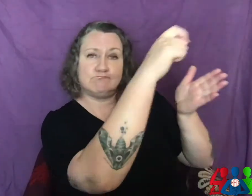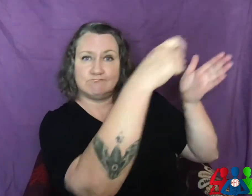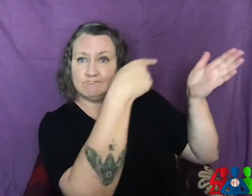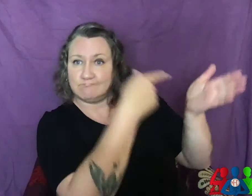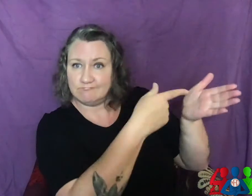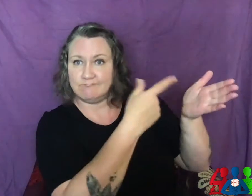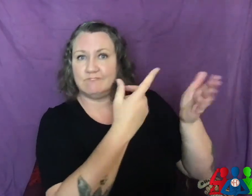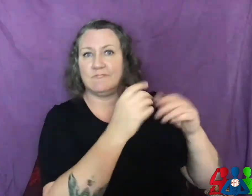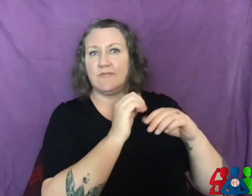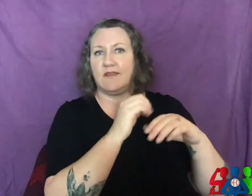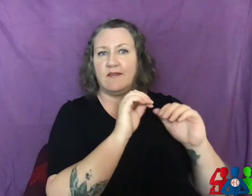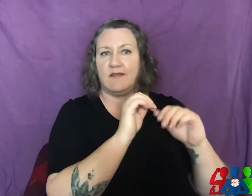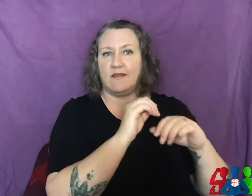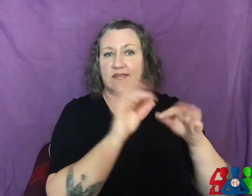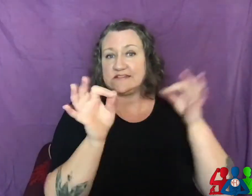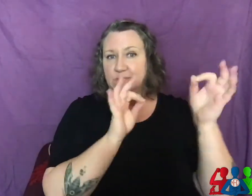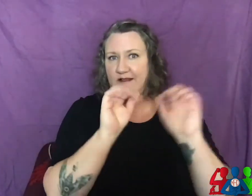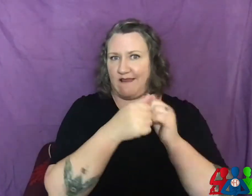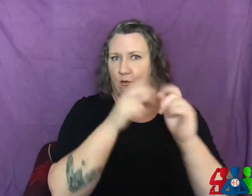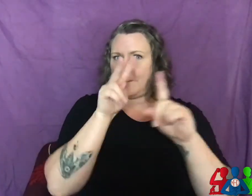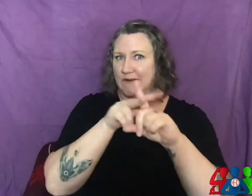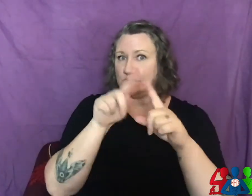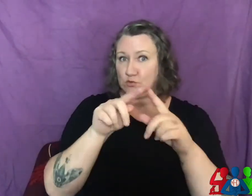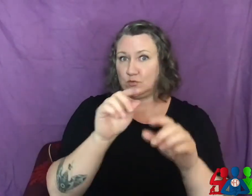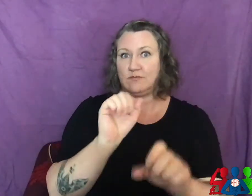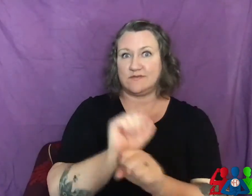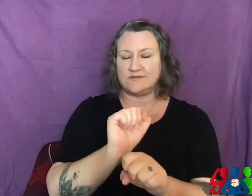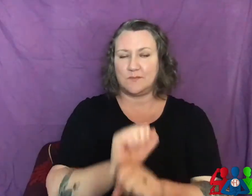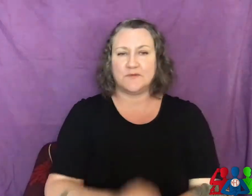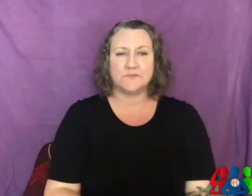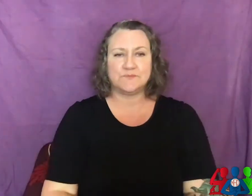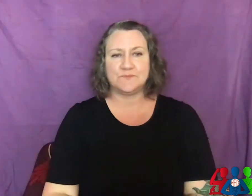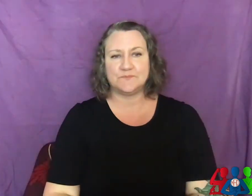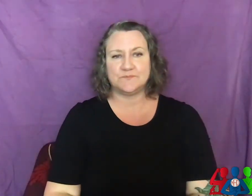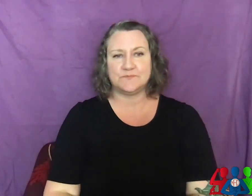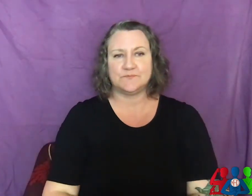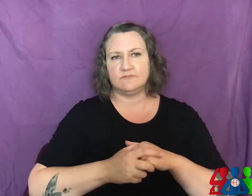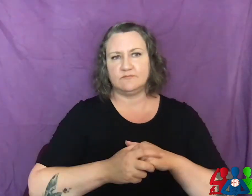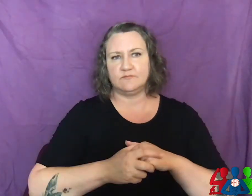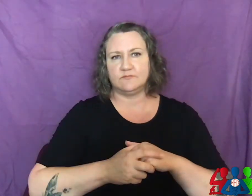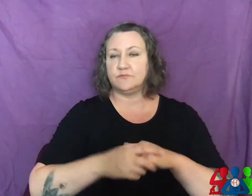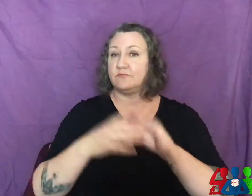want to include videos of yourself writing on a board or explaining how these concepts